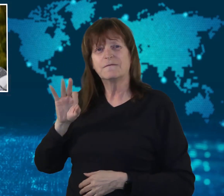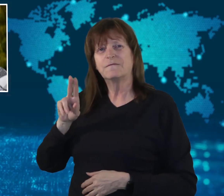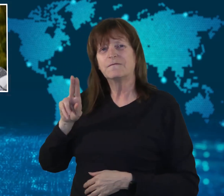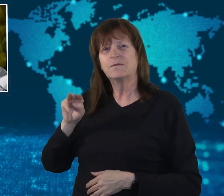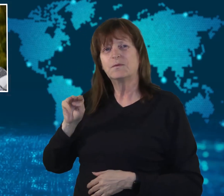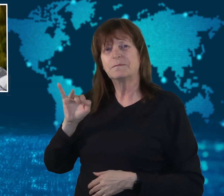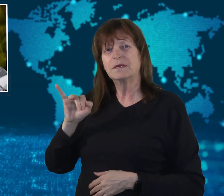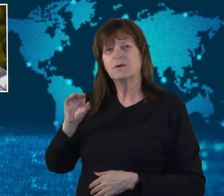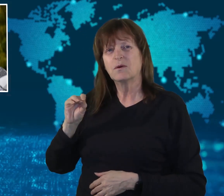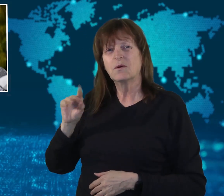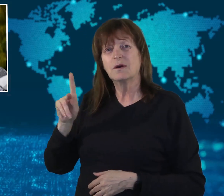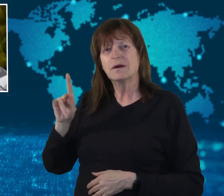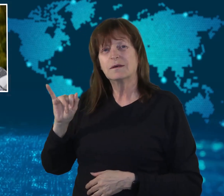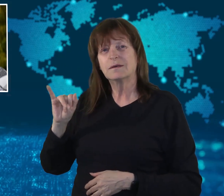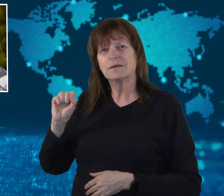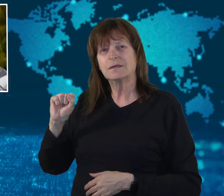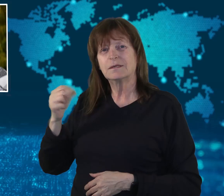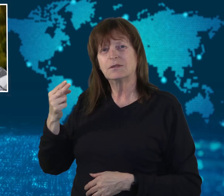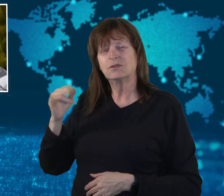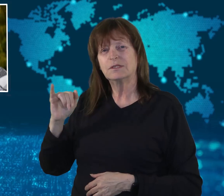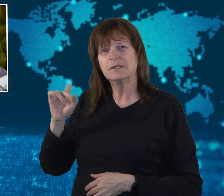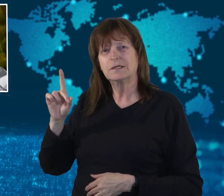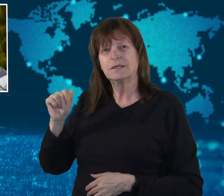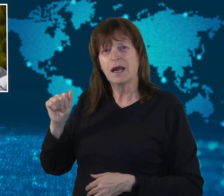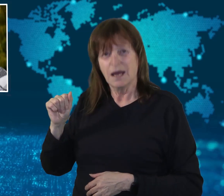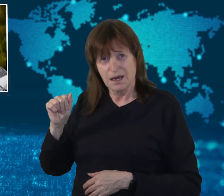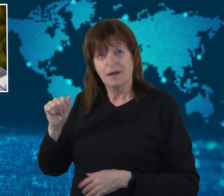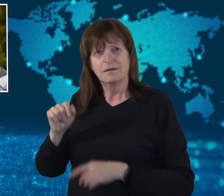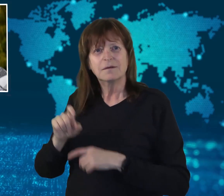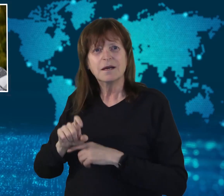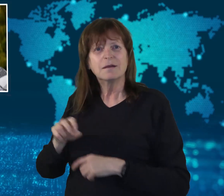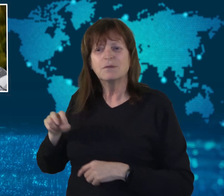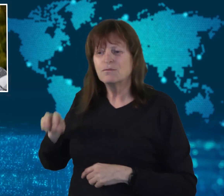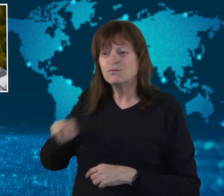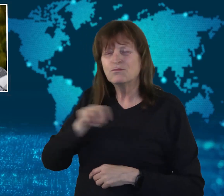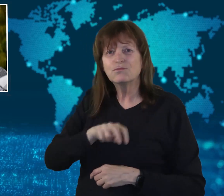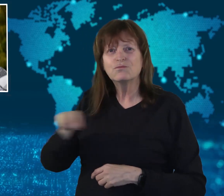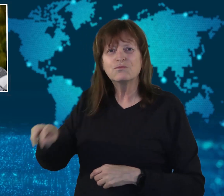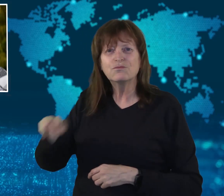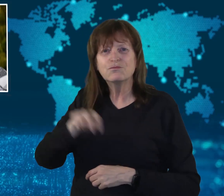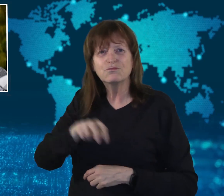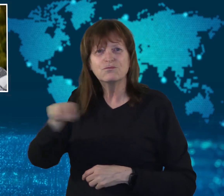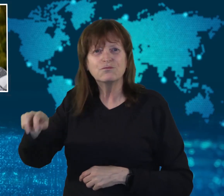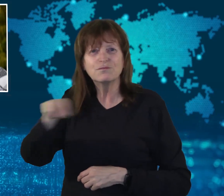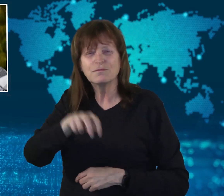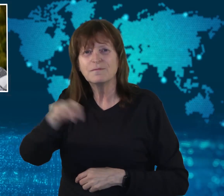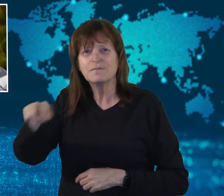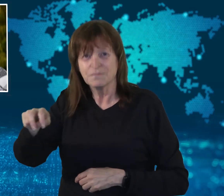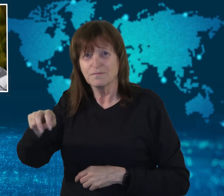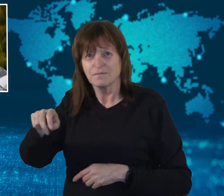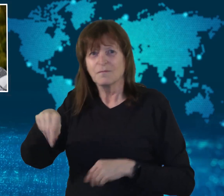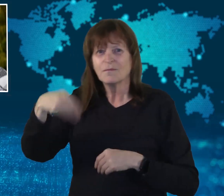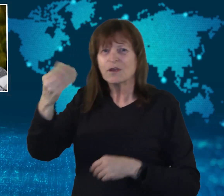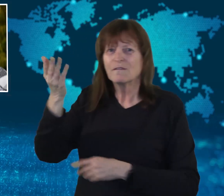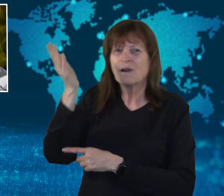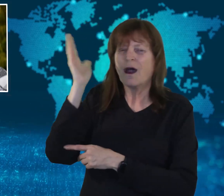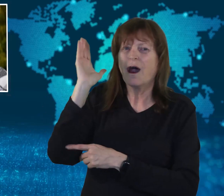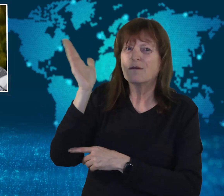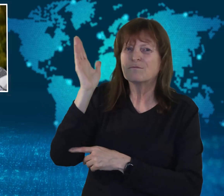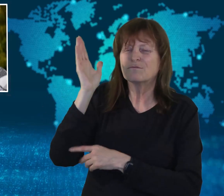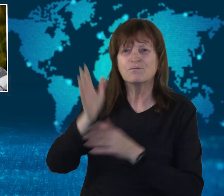PM Fumio Kishida was touring a port, while he was giving an outdoor speech.